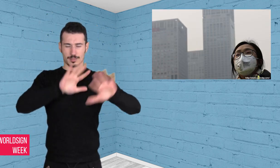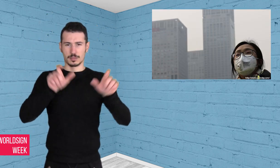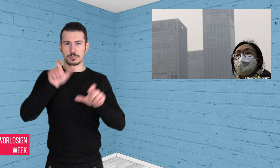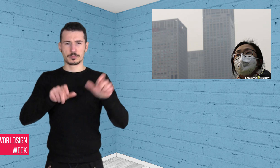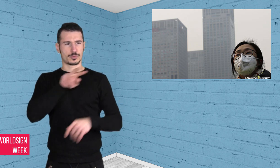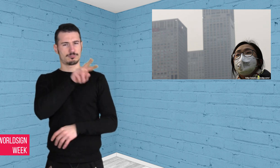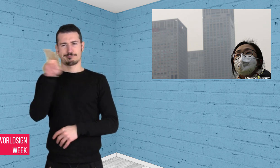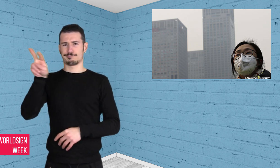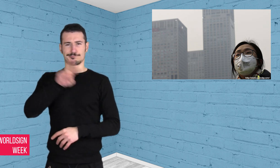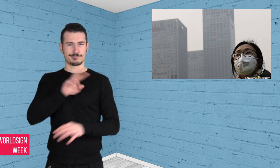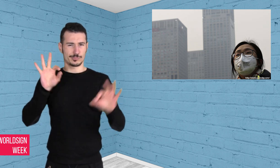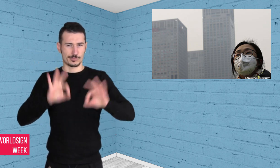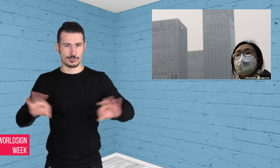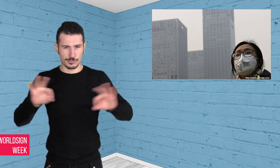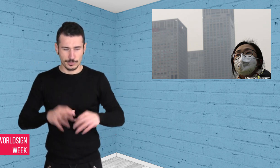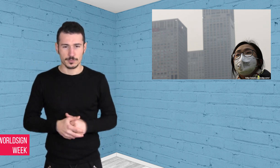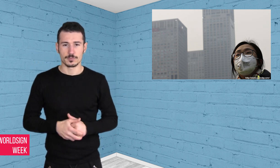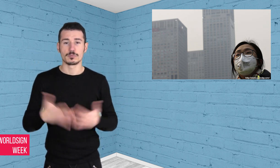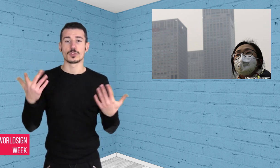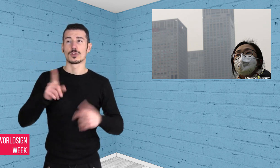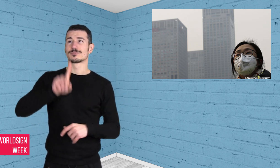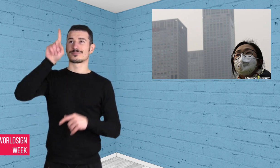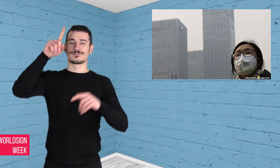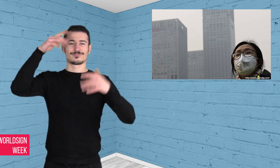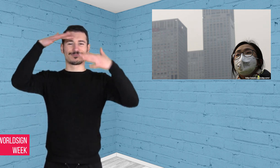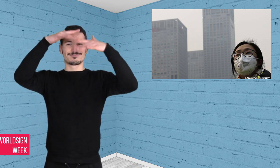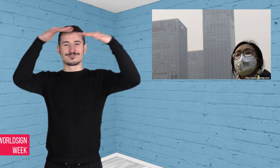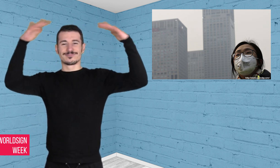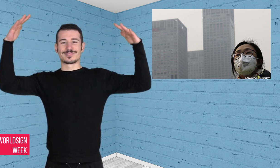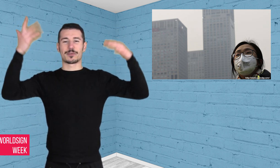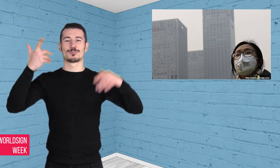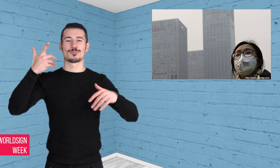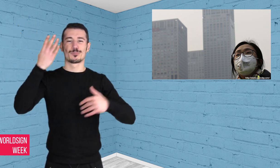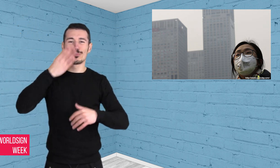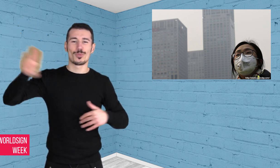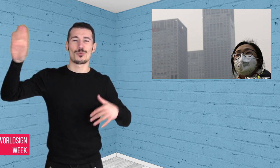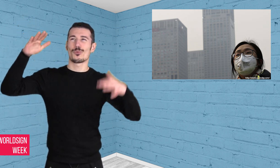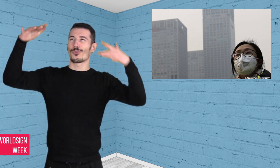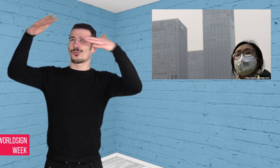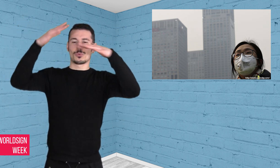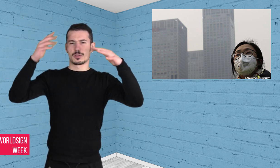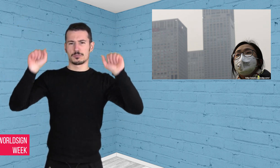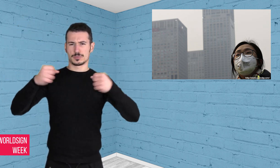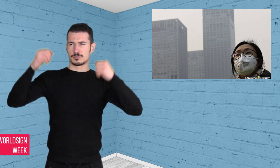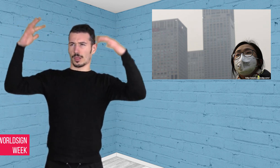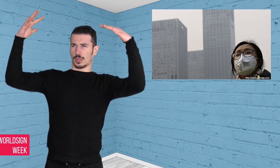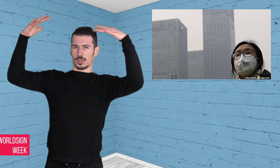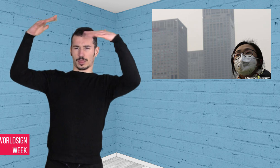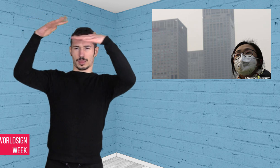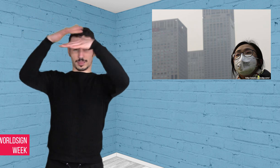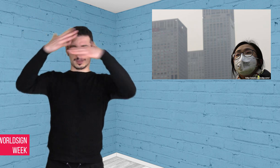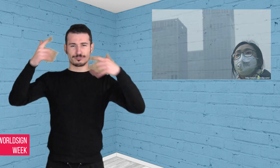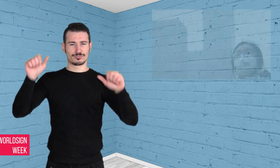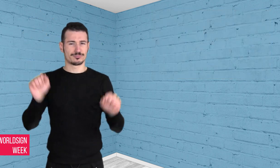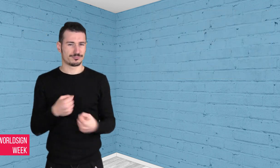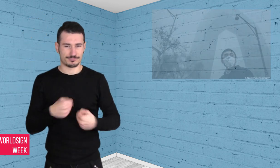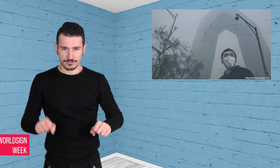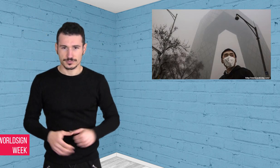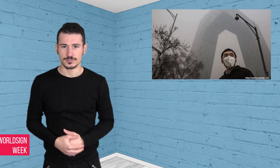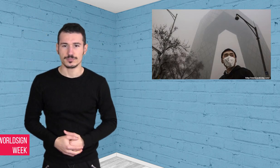cloaked that even satellites can’t see the skyscrapers! People can’t see buildings, even a few